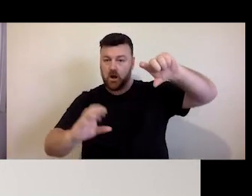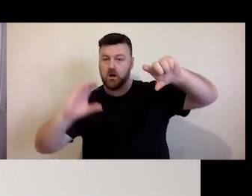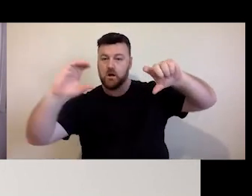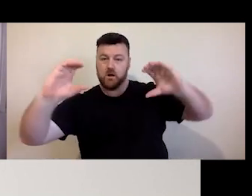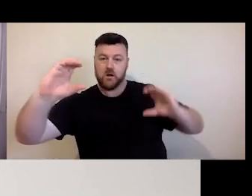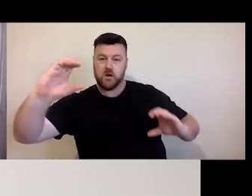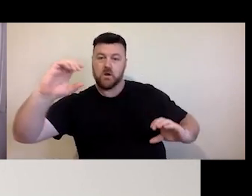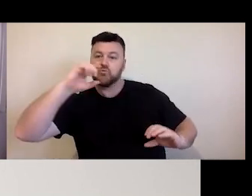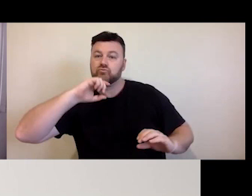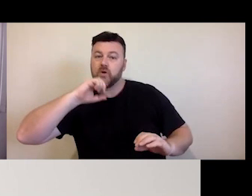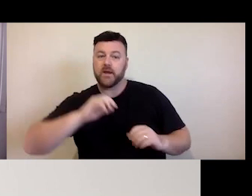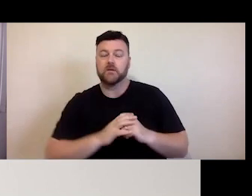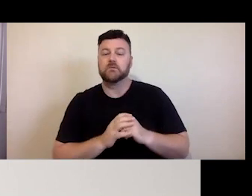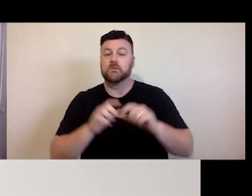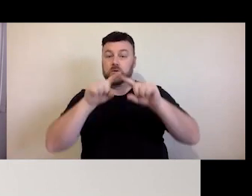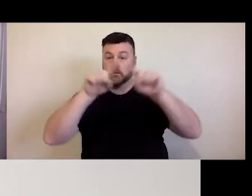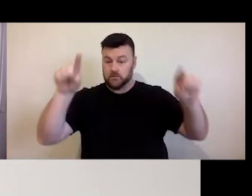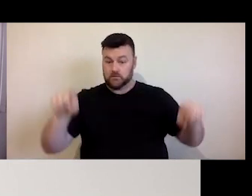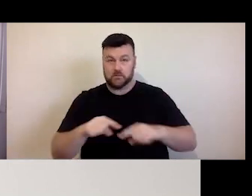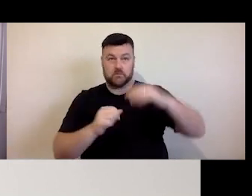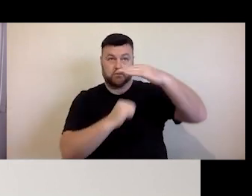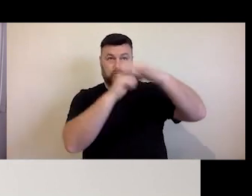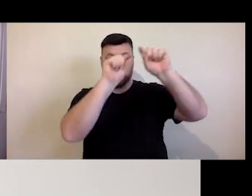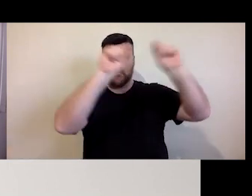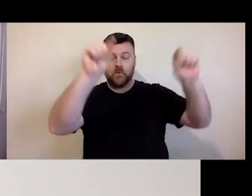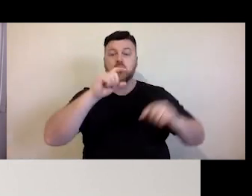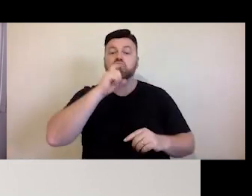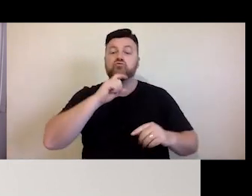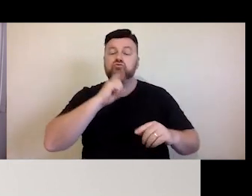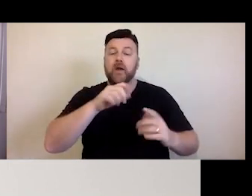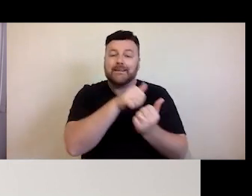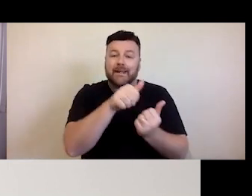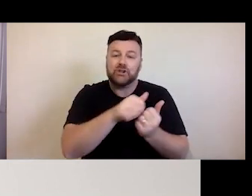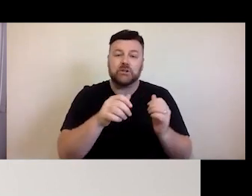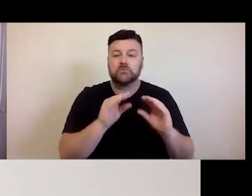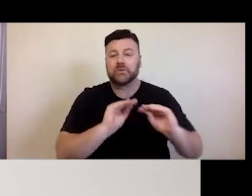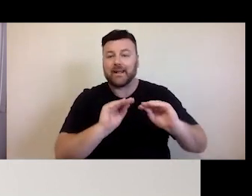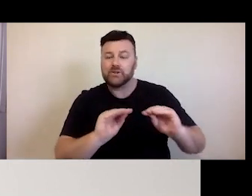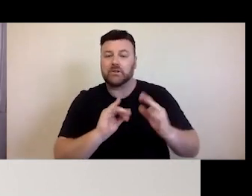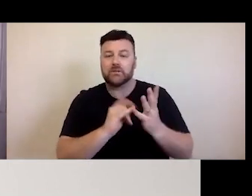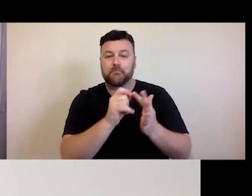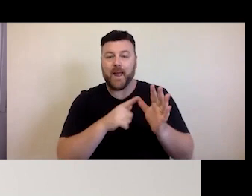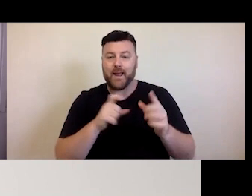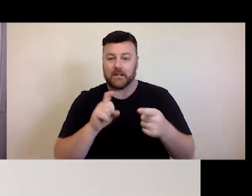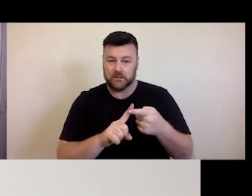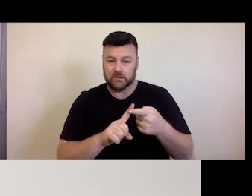says, "red teaching space". There's three bullet points - first,